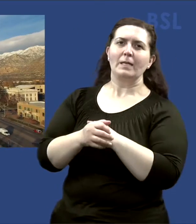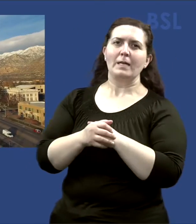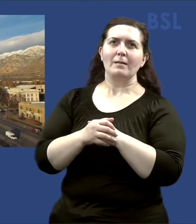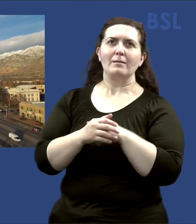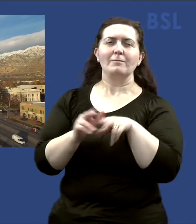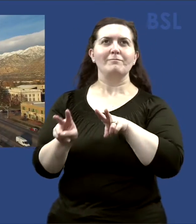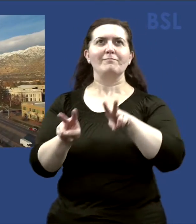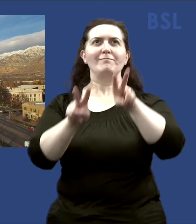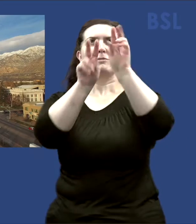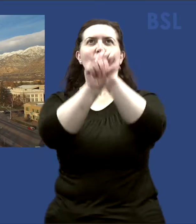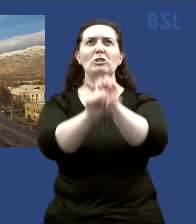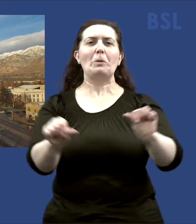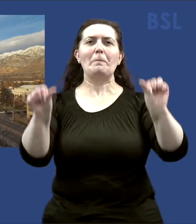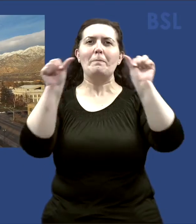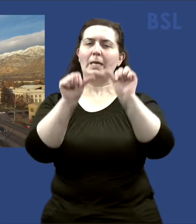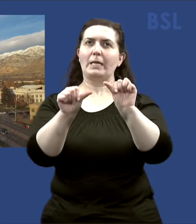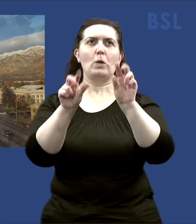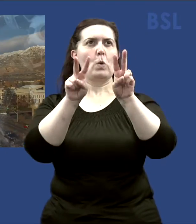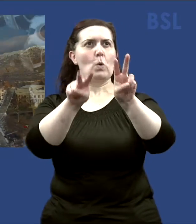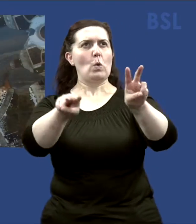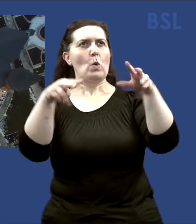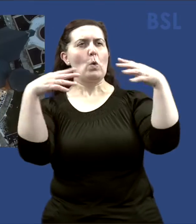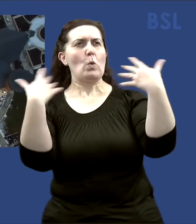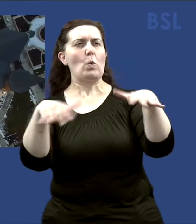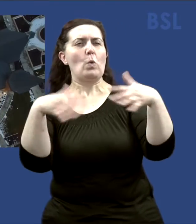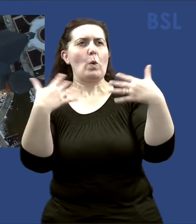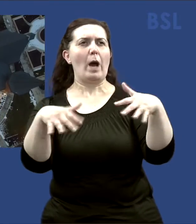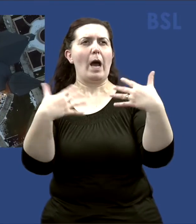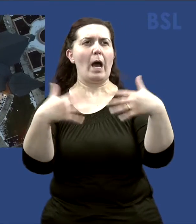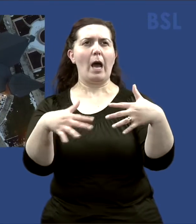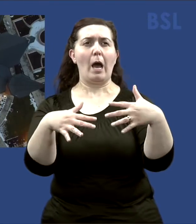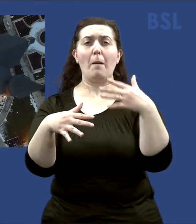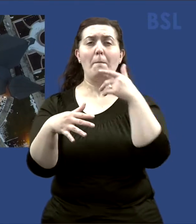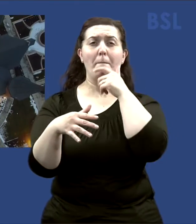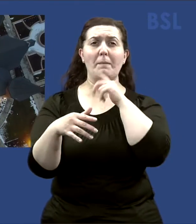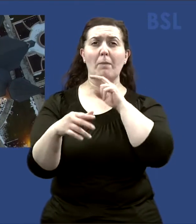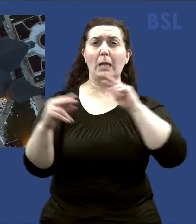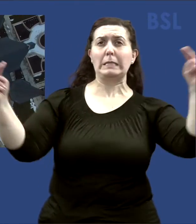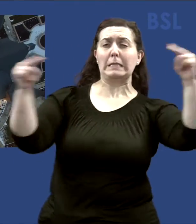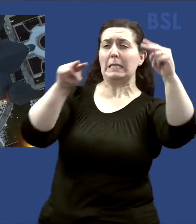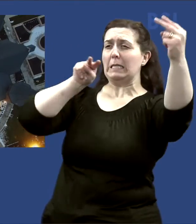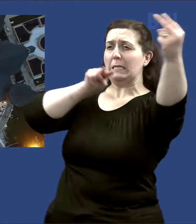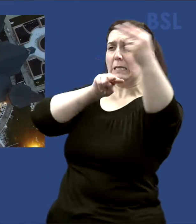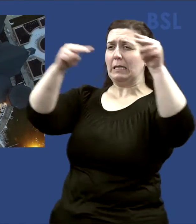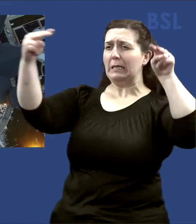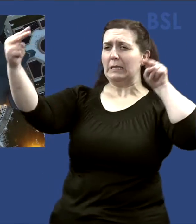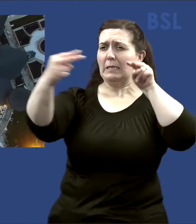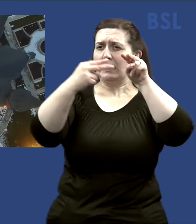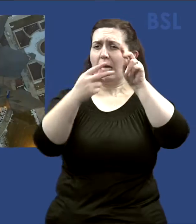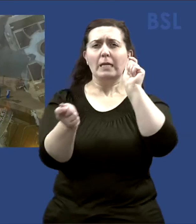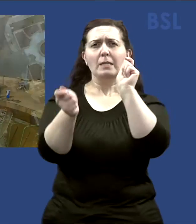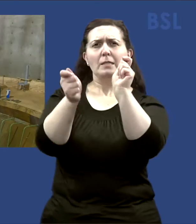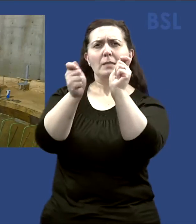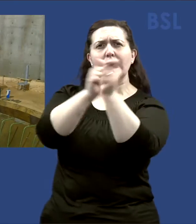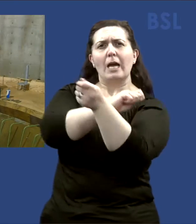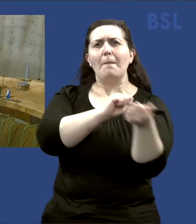Even so, the inspired finished work is a sight to behold and evident nearly everywhere you look: